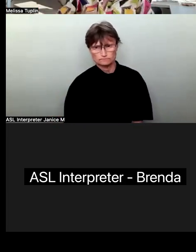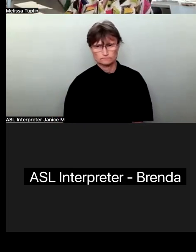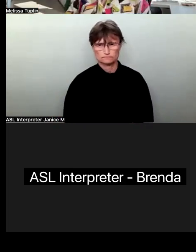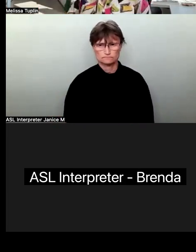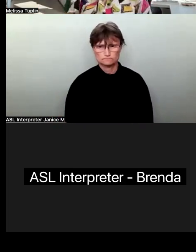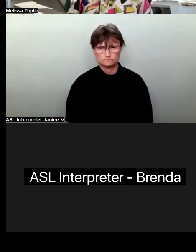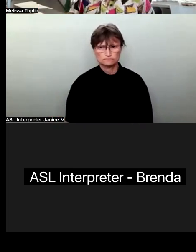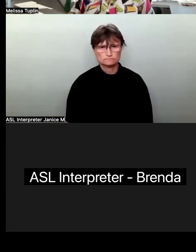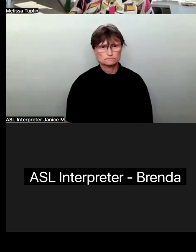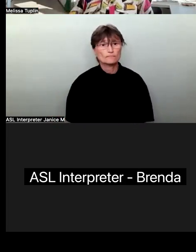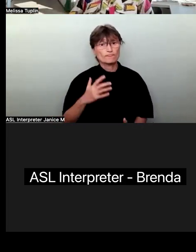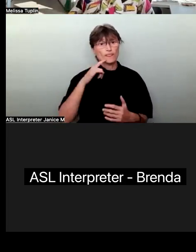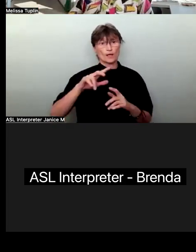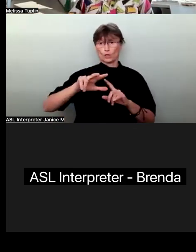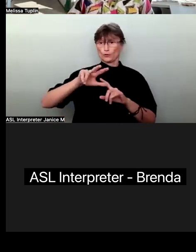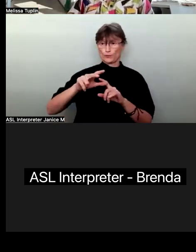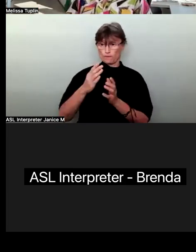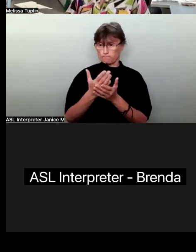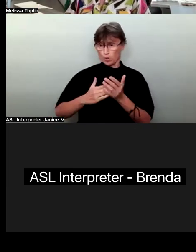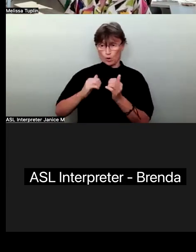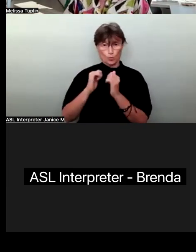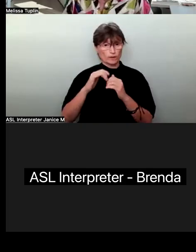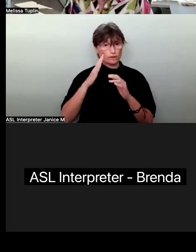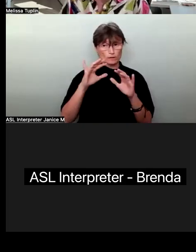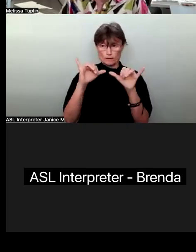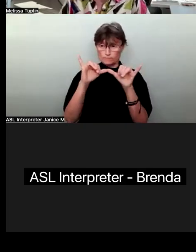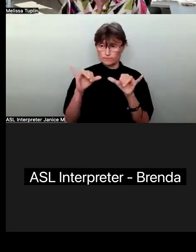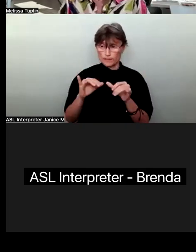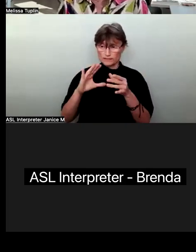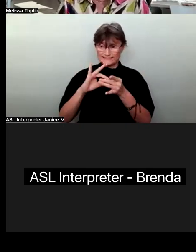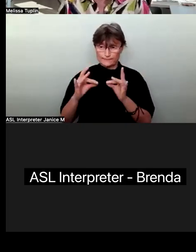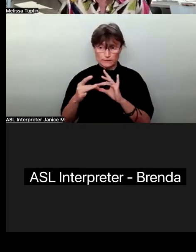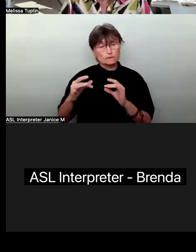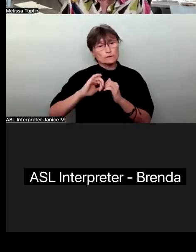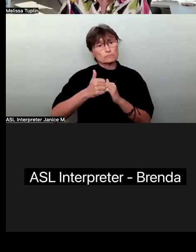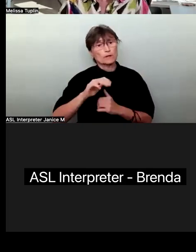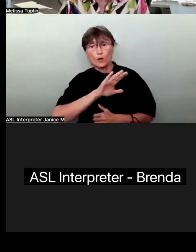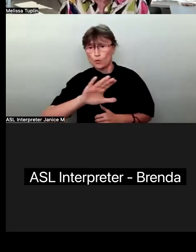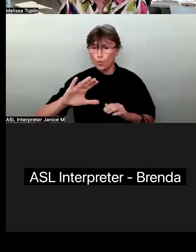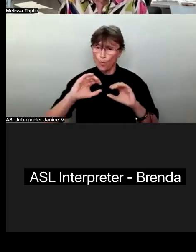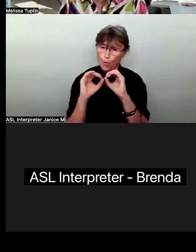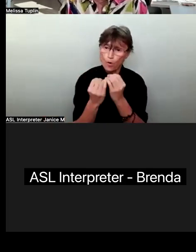This third set of criteria statements are about how your organization creates opportunities for